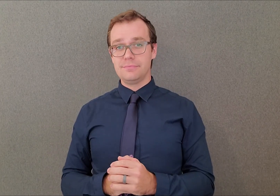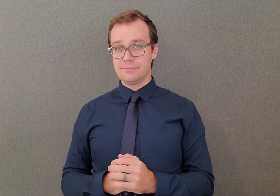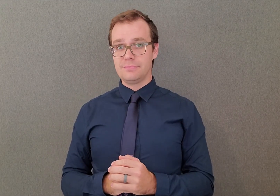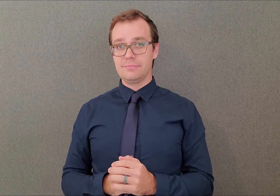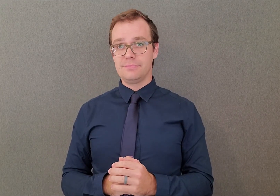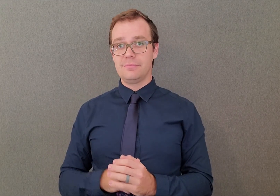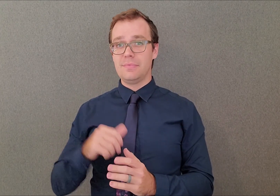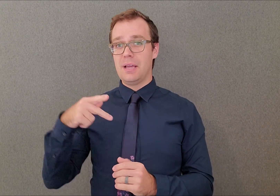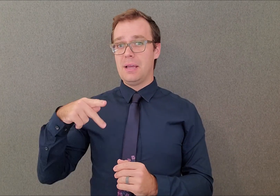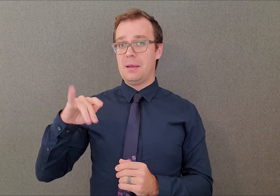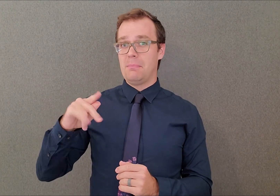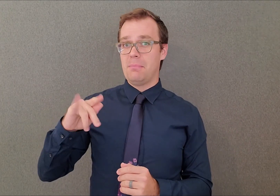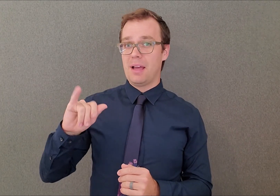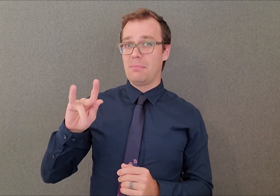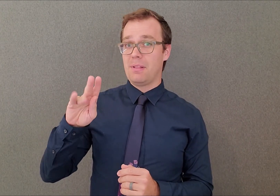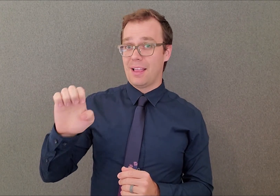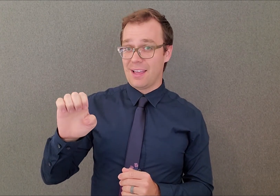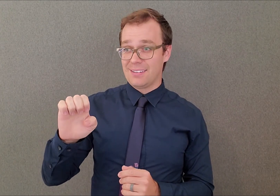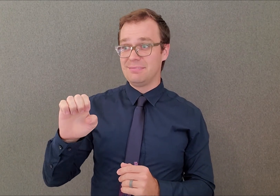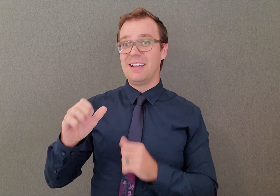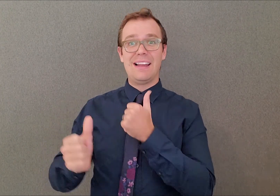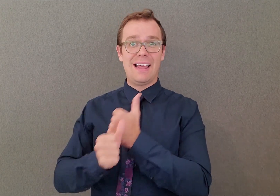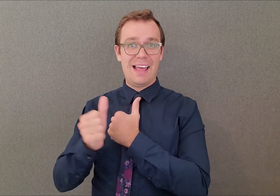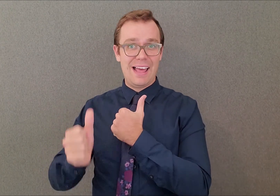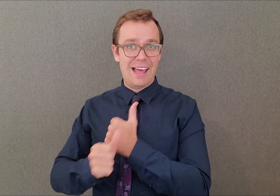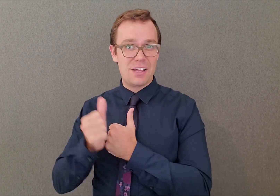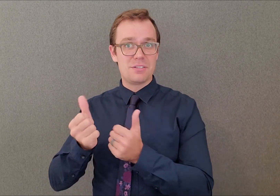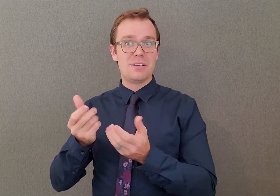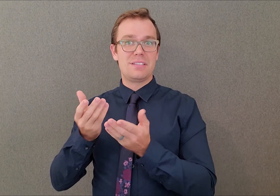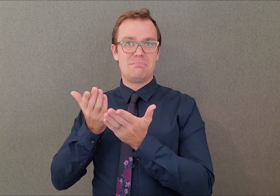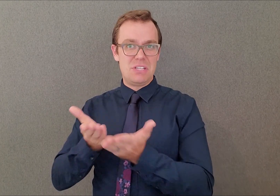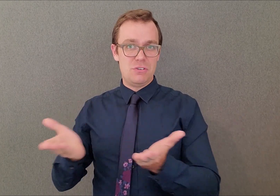Pipeline and Hazardous Materials Safety Administration,